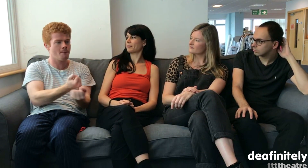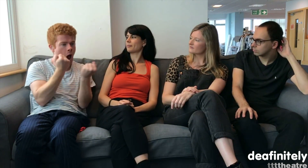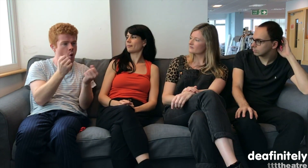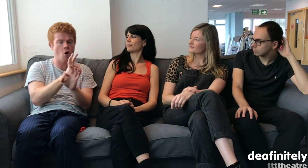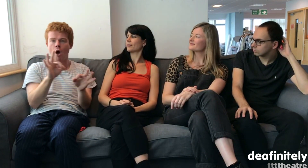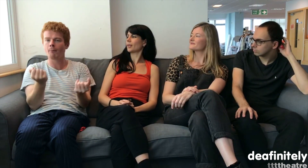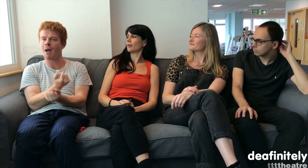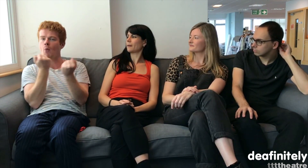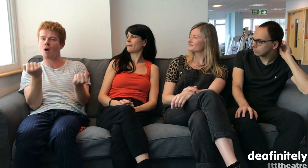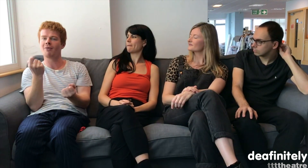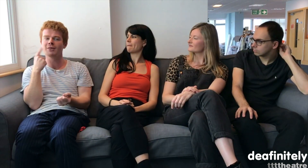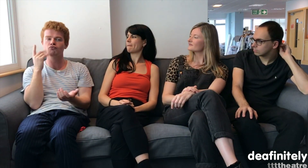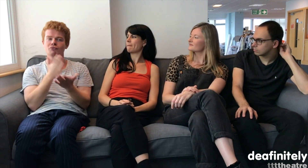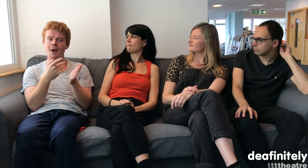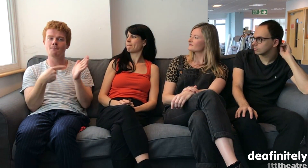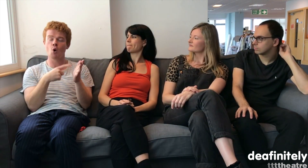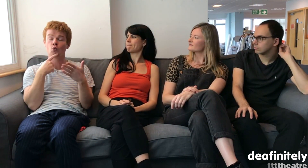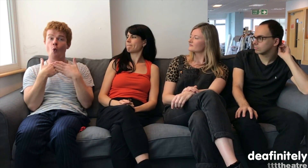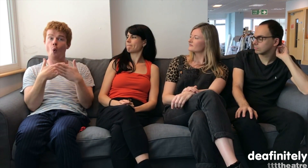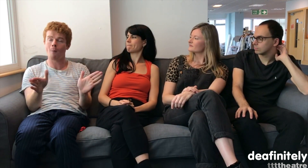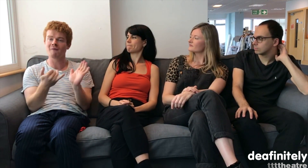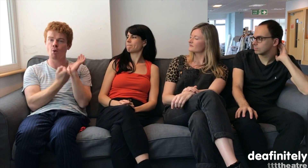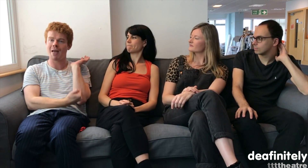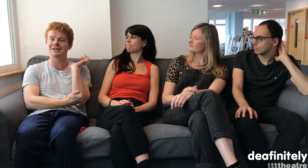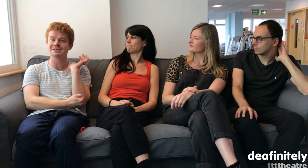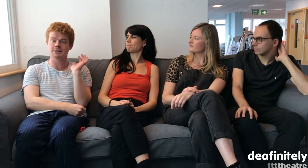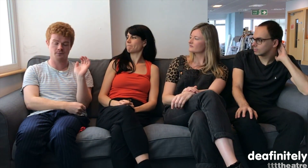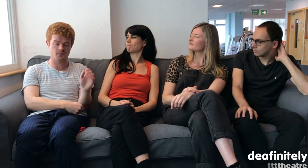to display our vulnerabilities